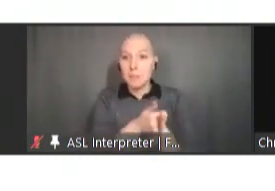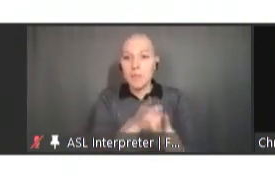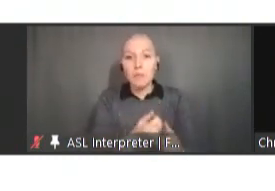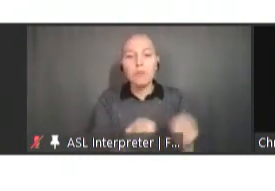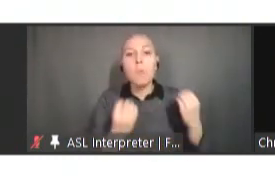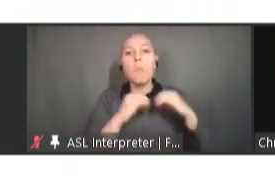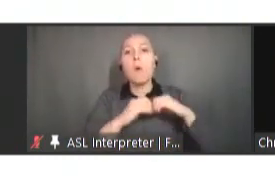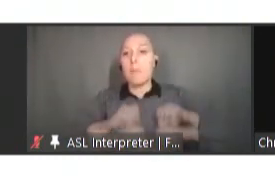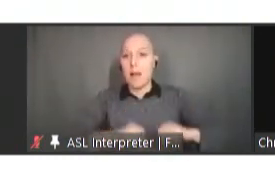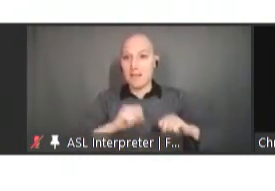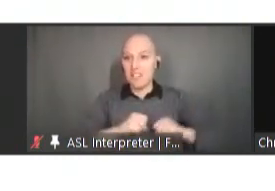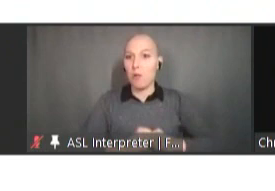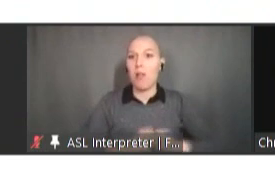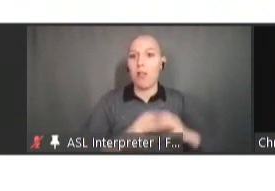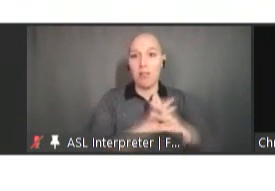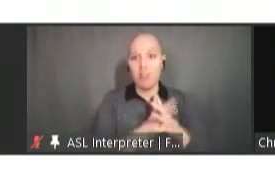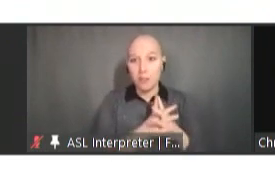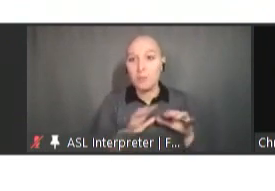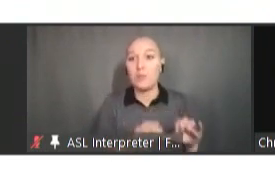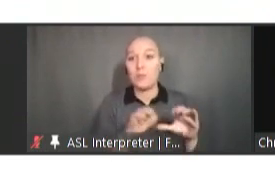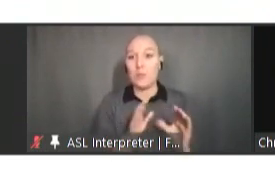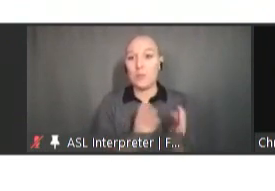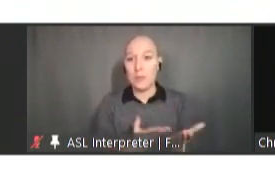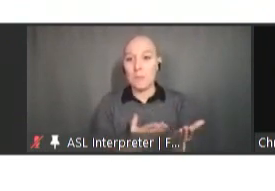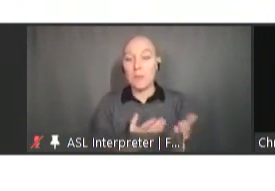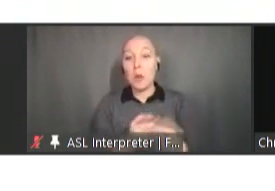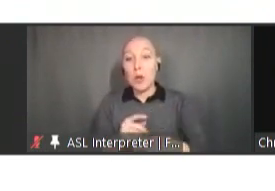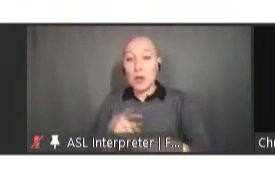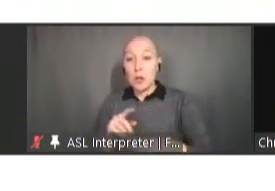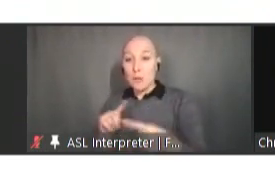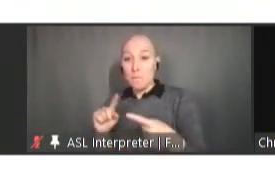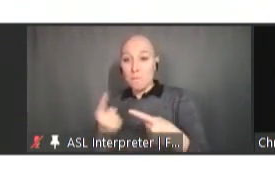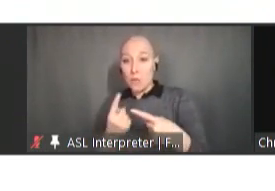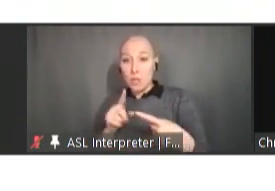I don't really have an answer to the first one, but I do -- I would say, yes, I would agree that